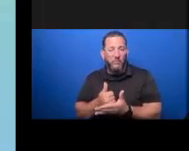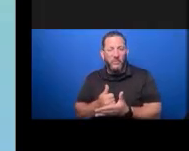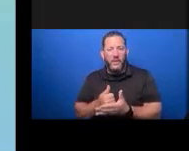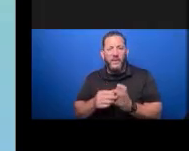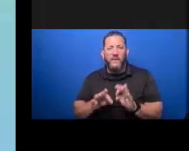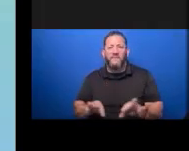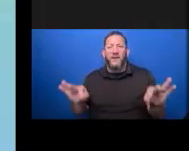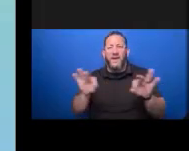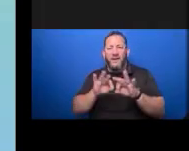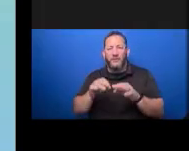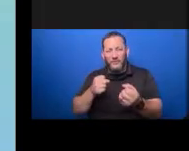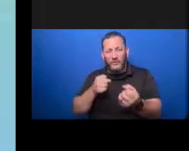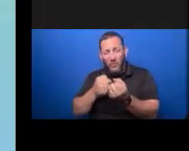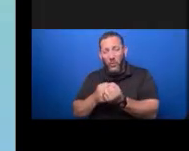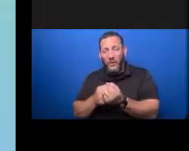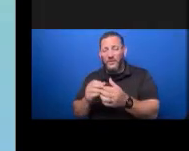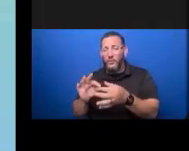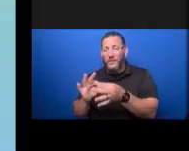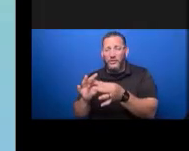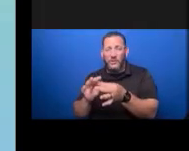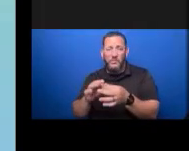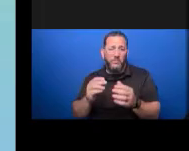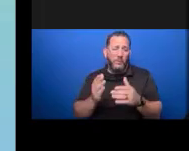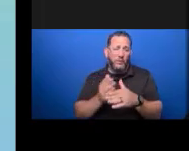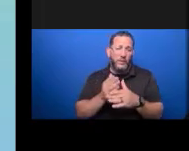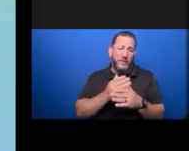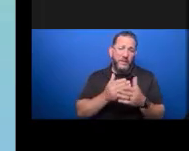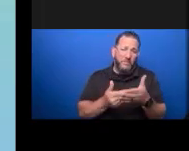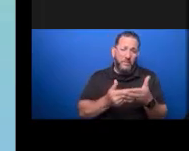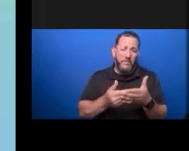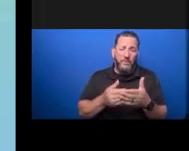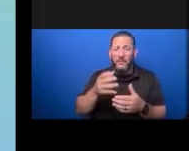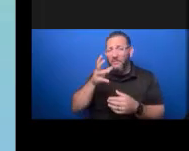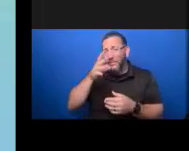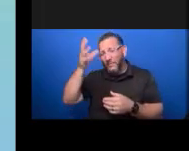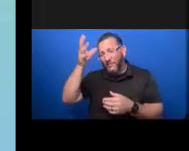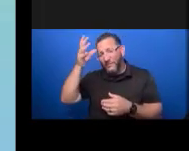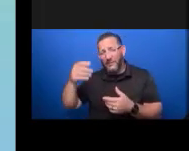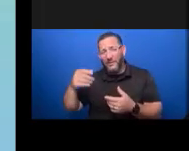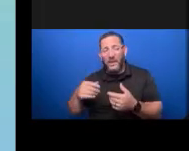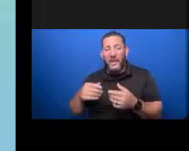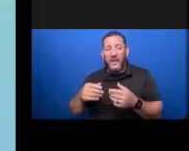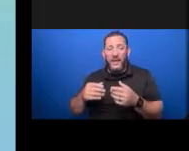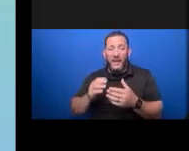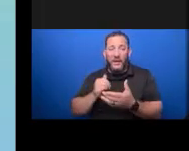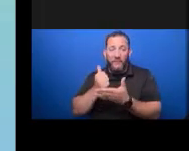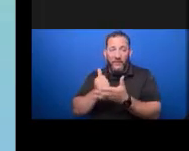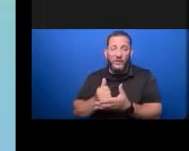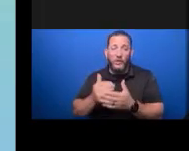and parent relationship is. Intervention, knowing that overstimulation of infant sensory systems can perhaps